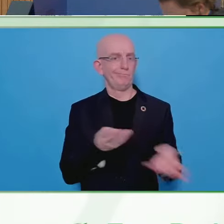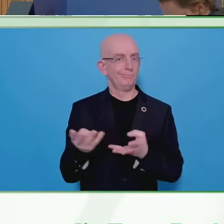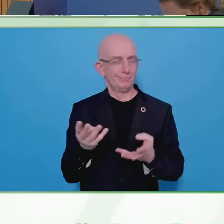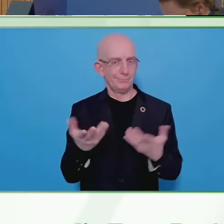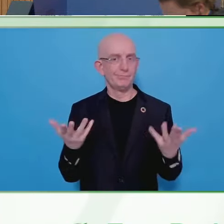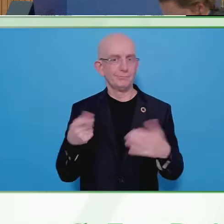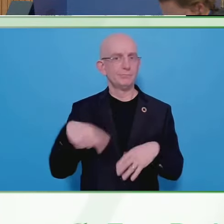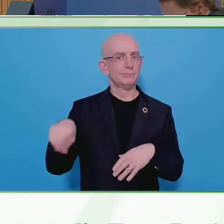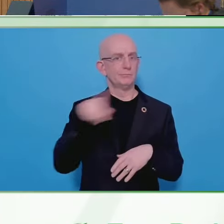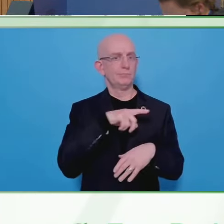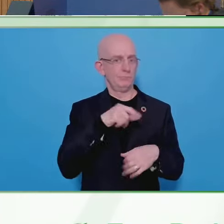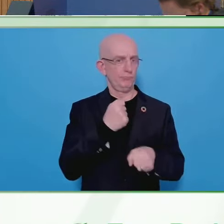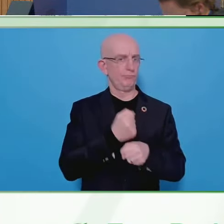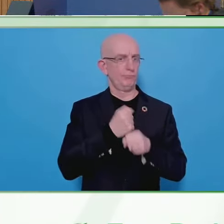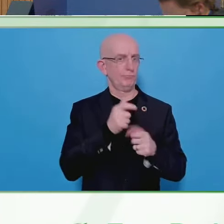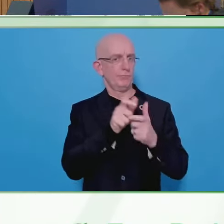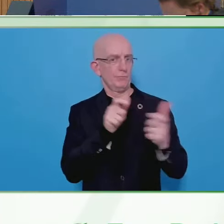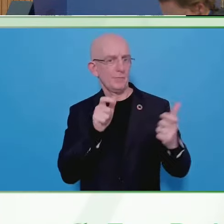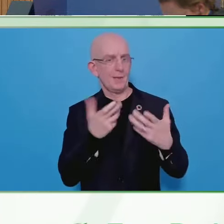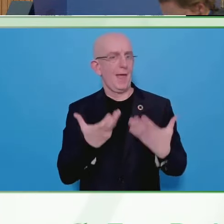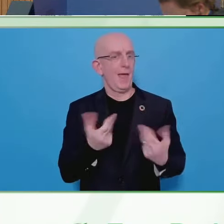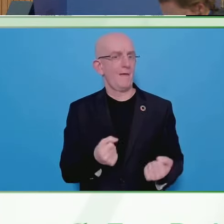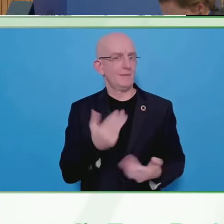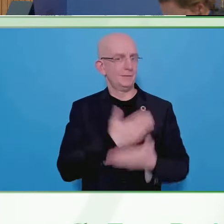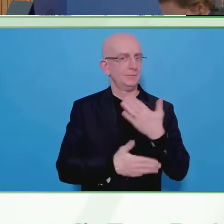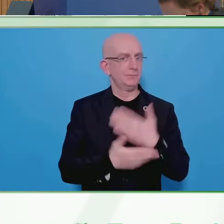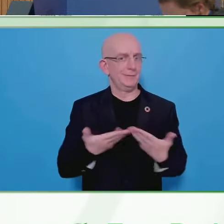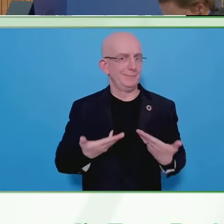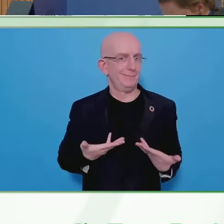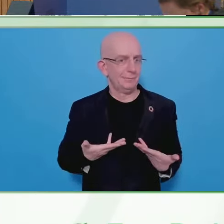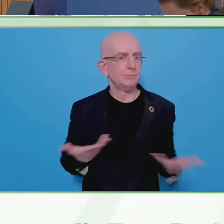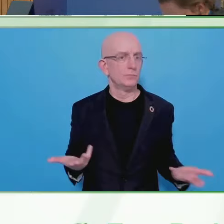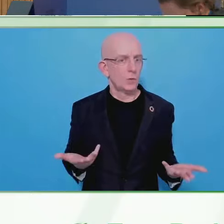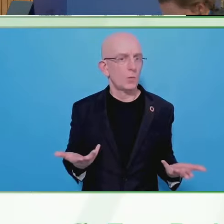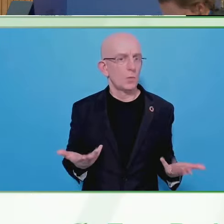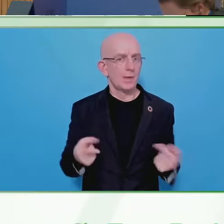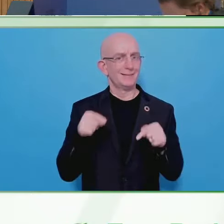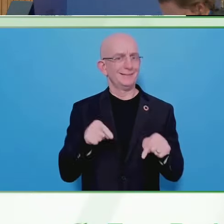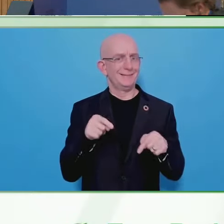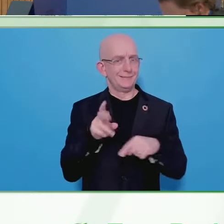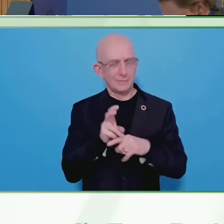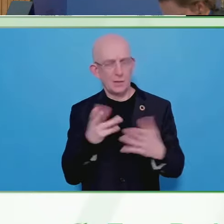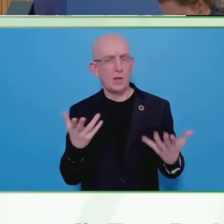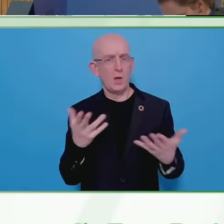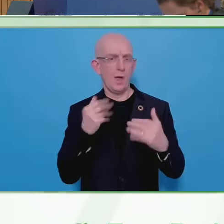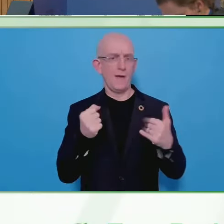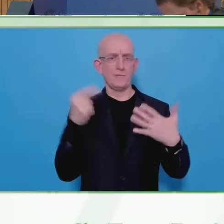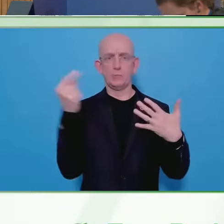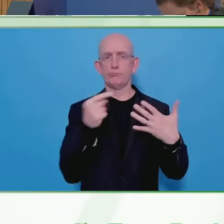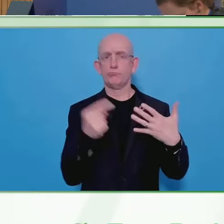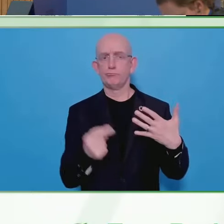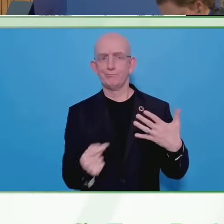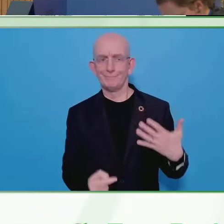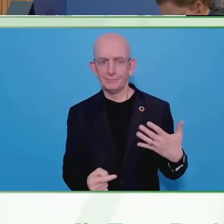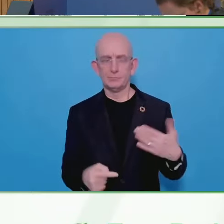disabilities focusing on identity is critical. You know why this is important.